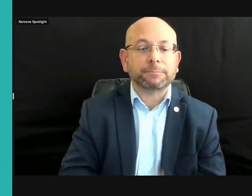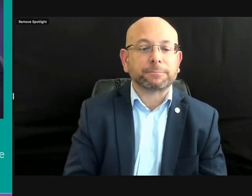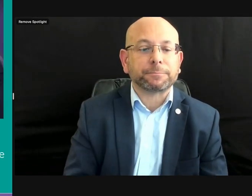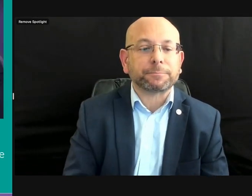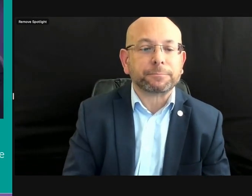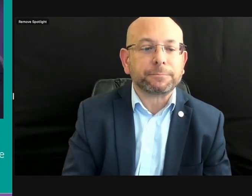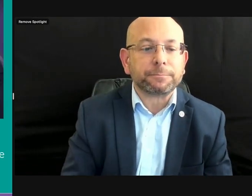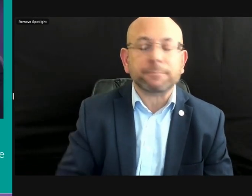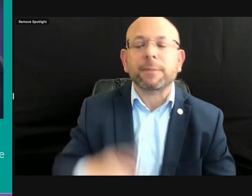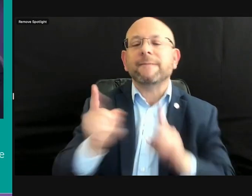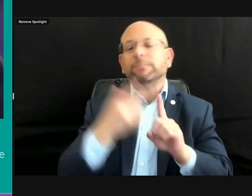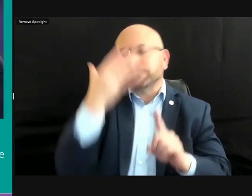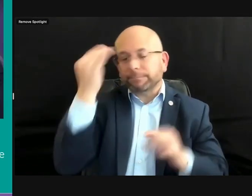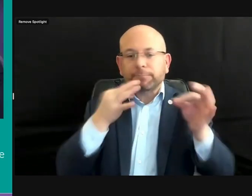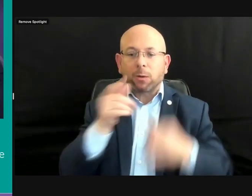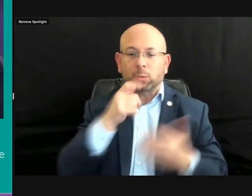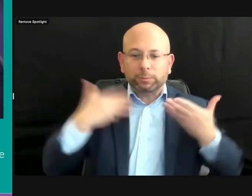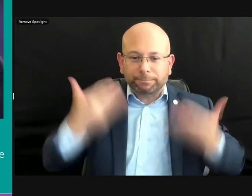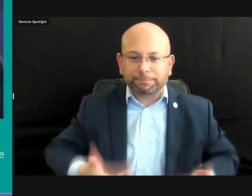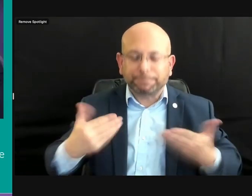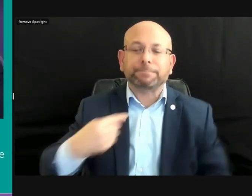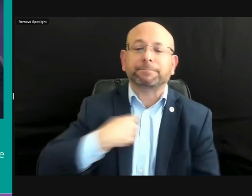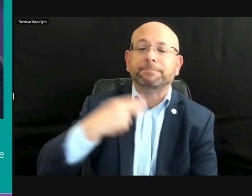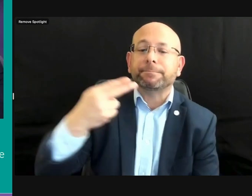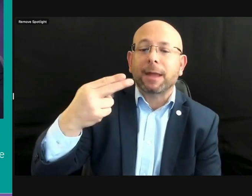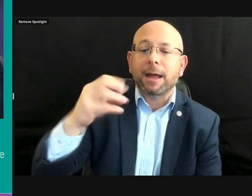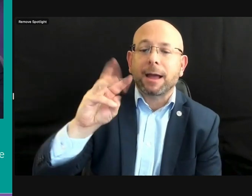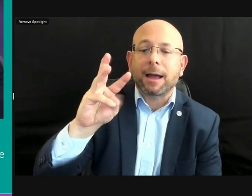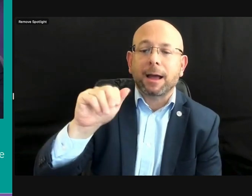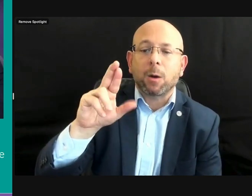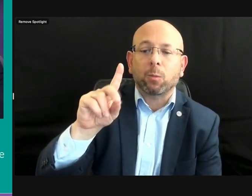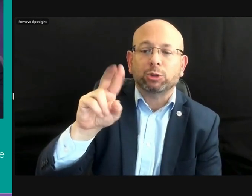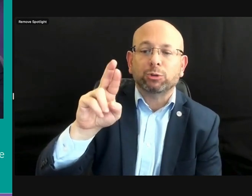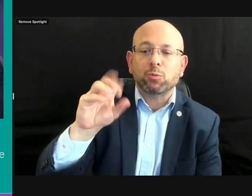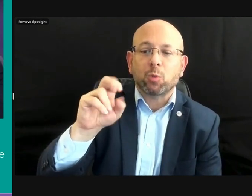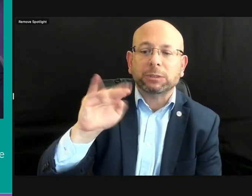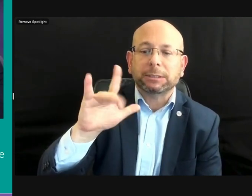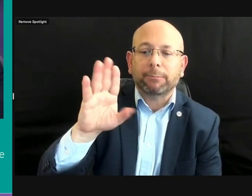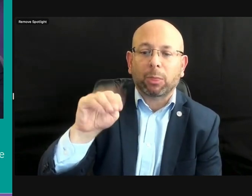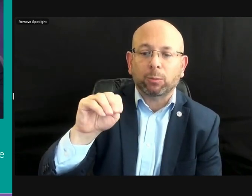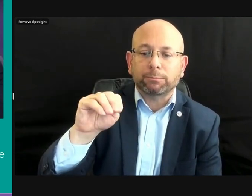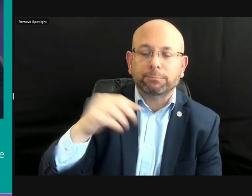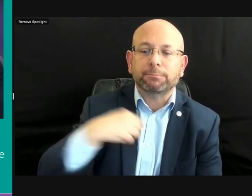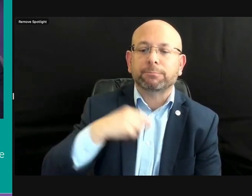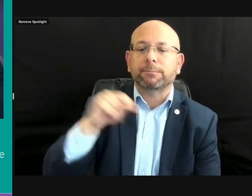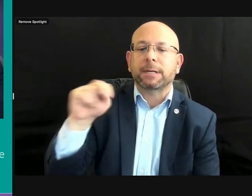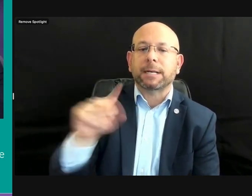Next slide, please. First, I'll introduce myself. My name is Howard Rosenblum.